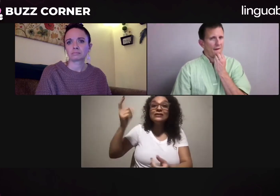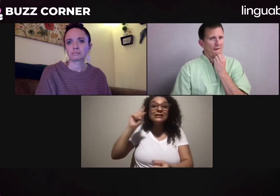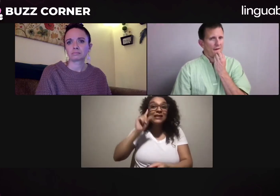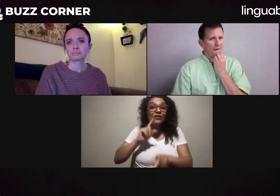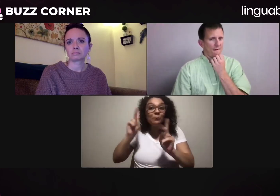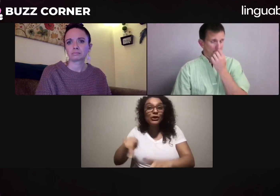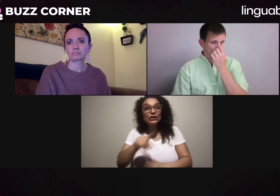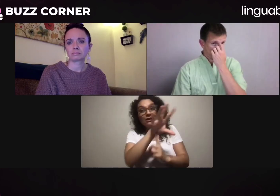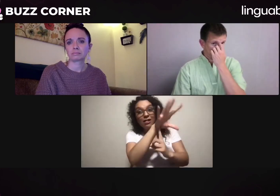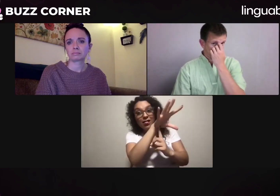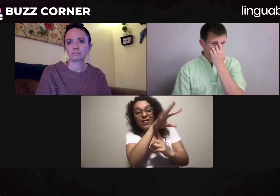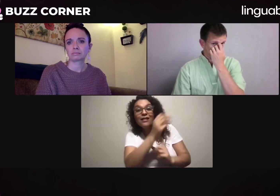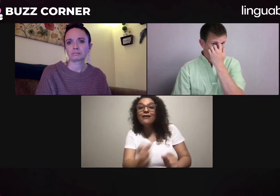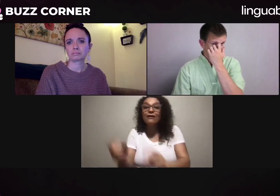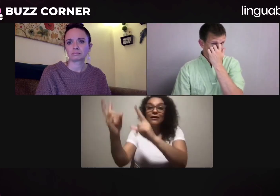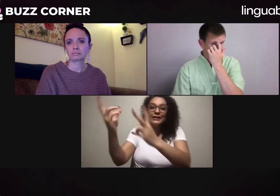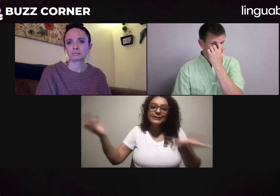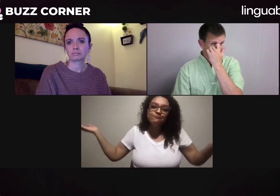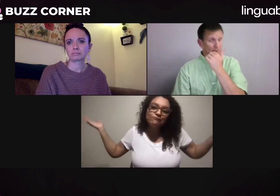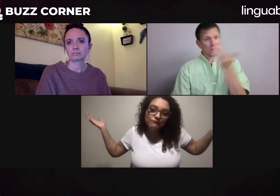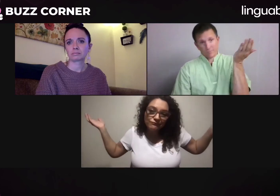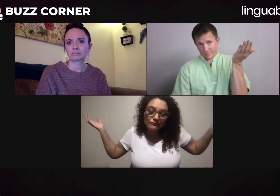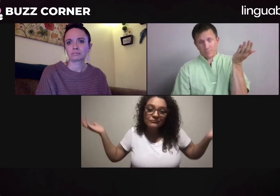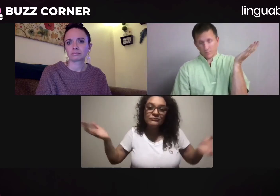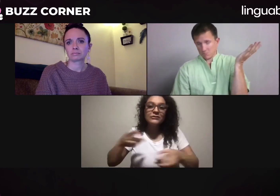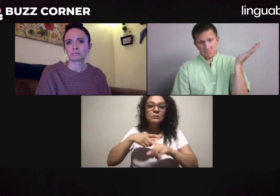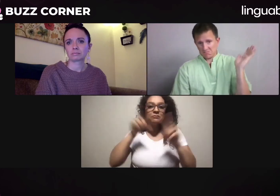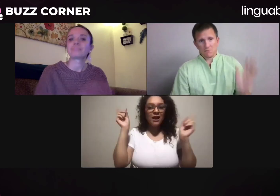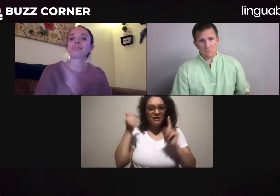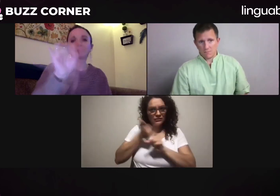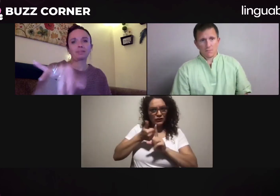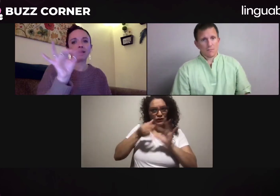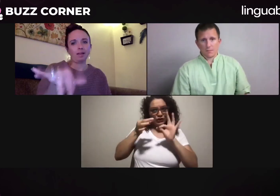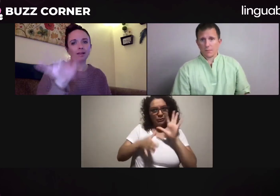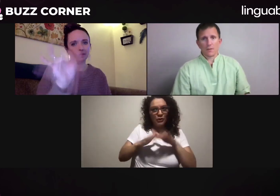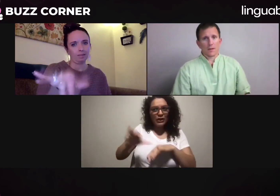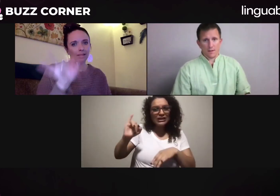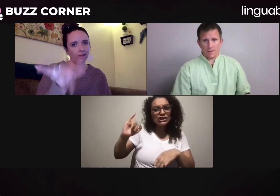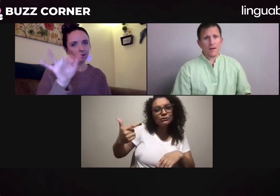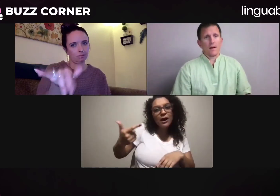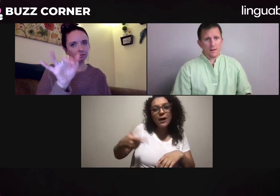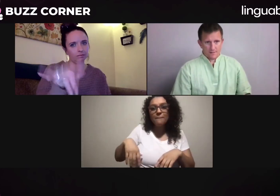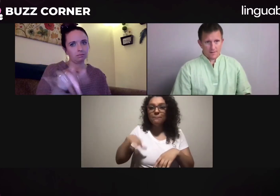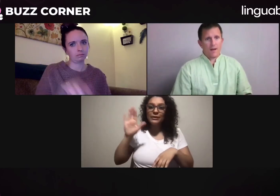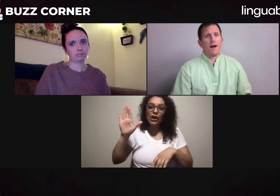If a Deaf person, on the other hand, is filming you during your work and posts it, that's a different story.